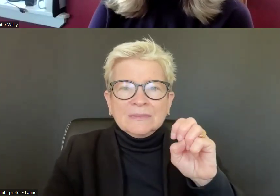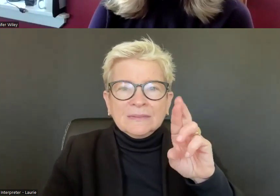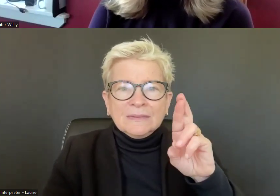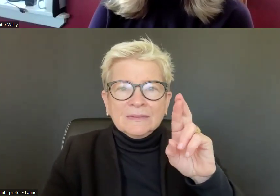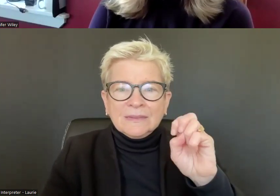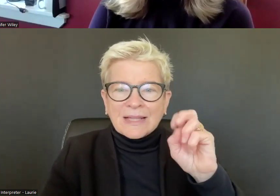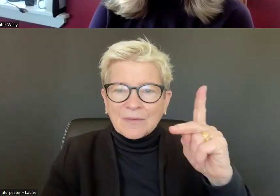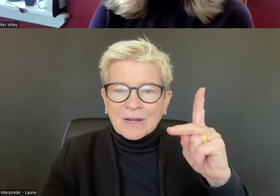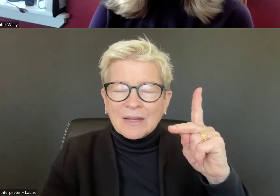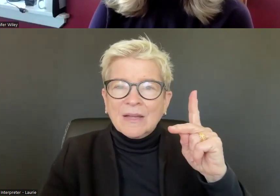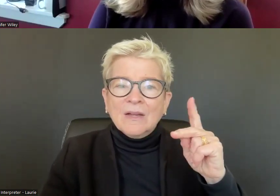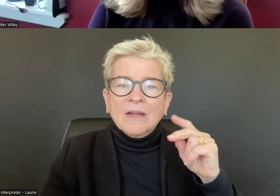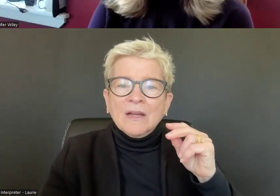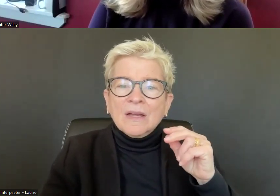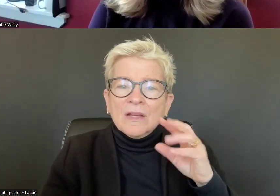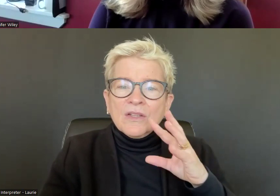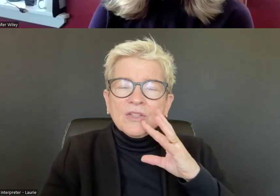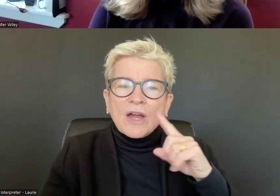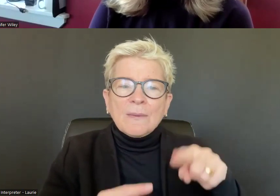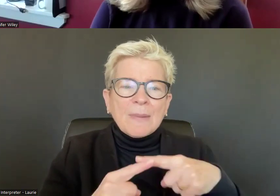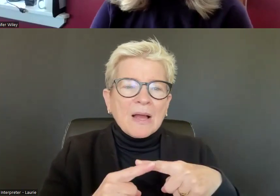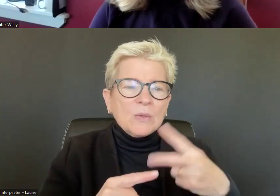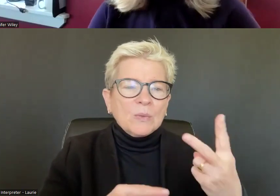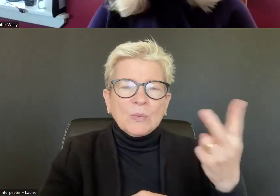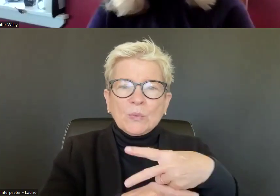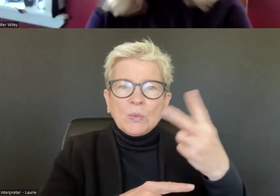like you talked about having like a two-day orientation for your ninth graders. What's